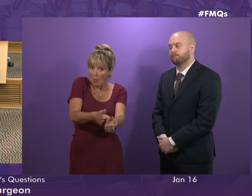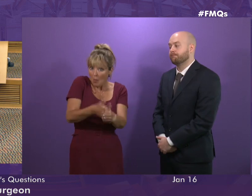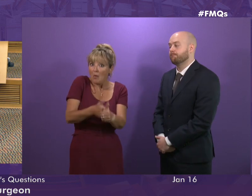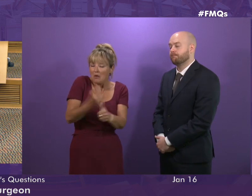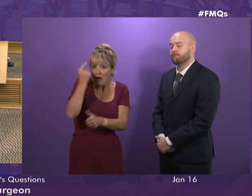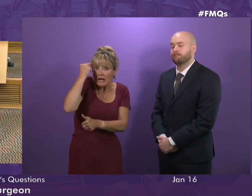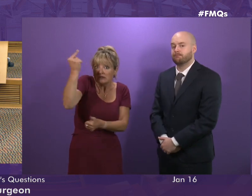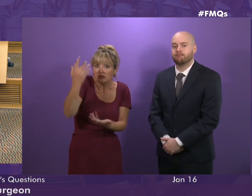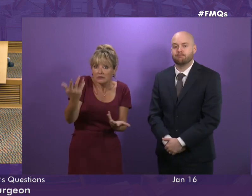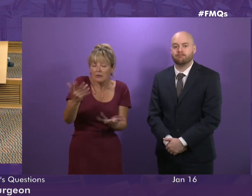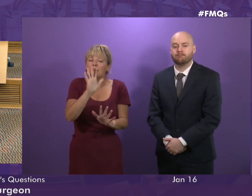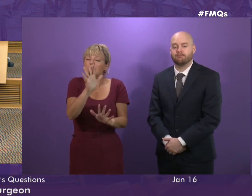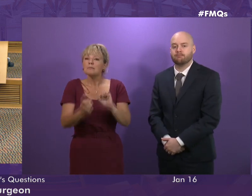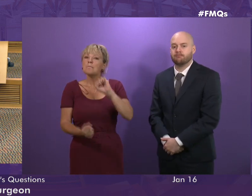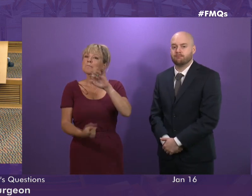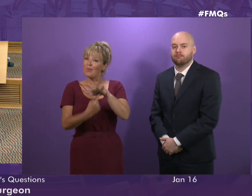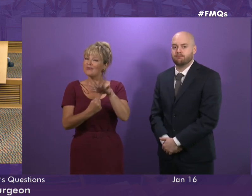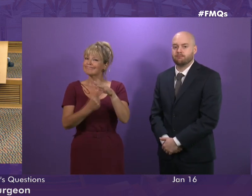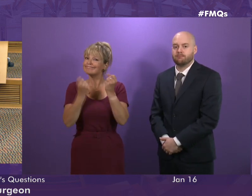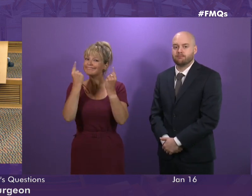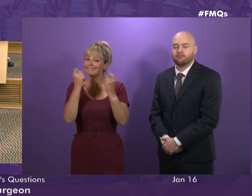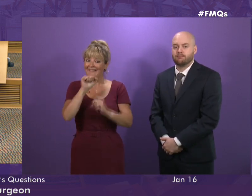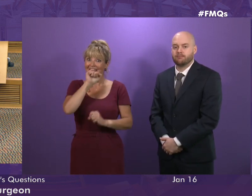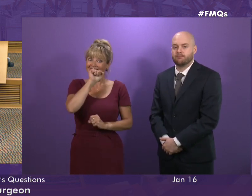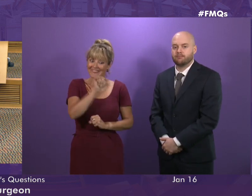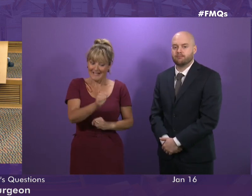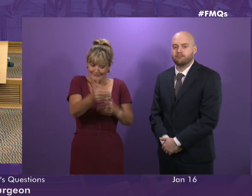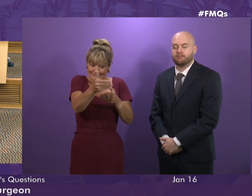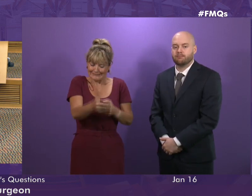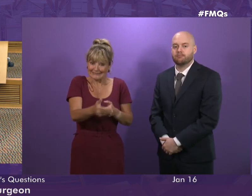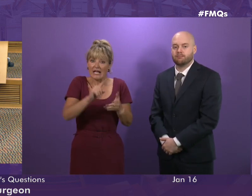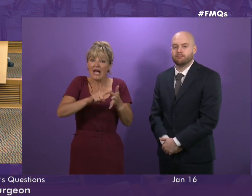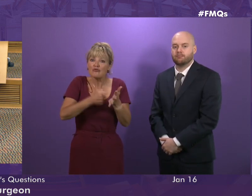It is important to note that the programme supports not just students but schools, youth